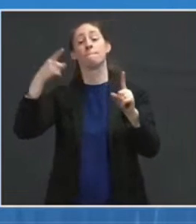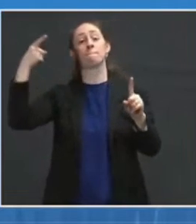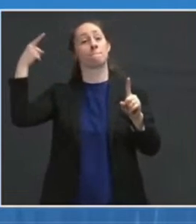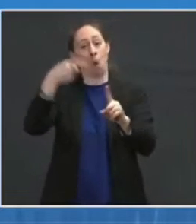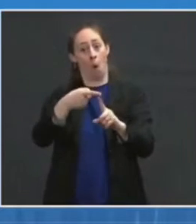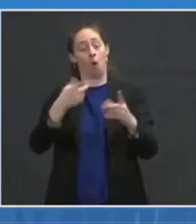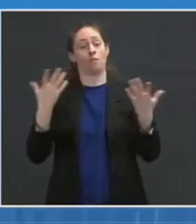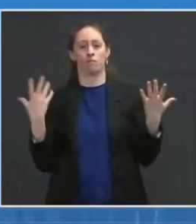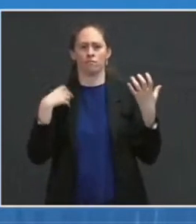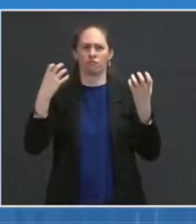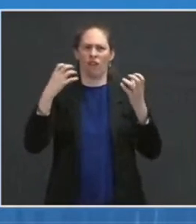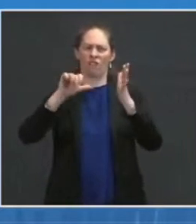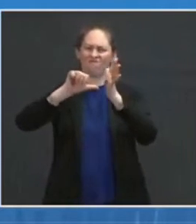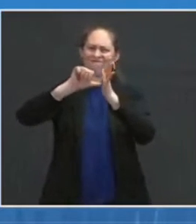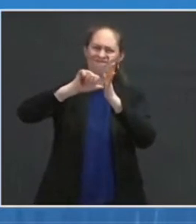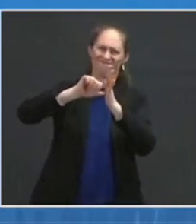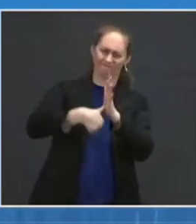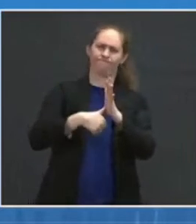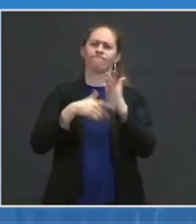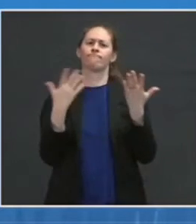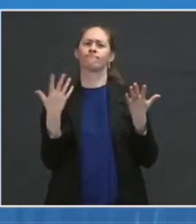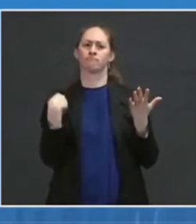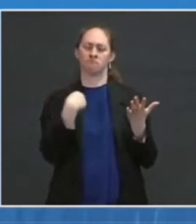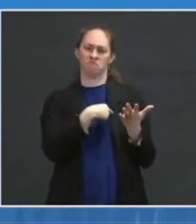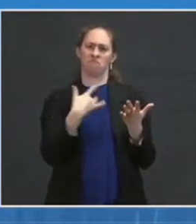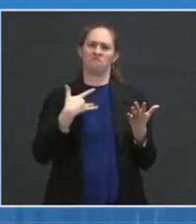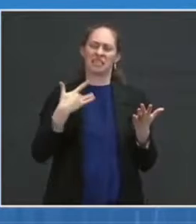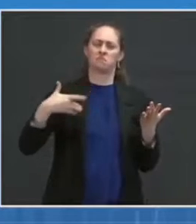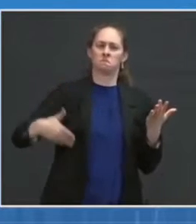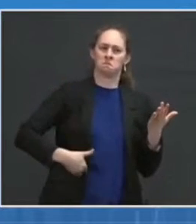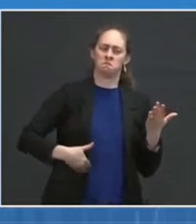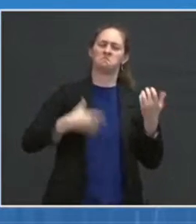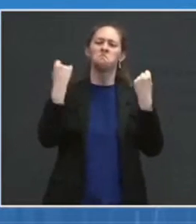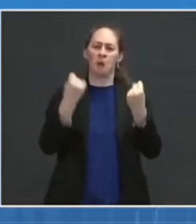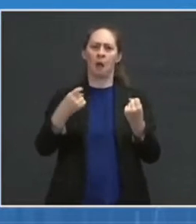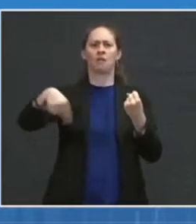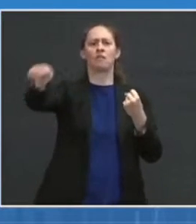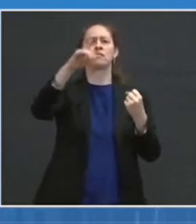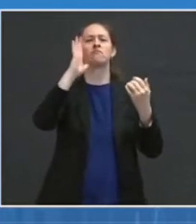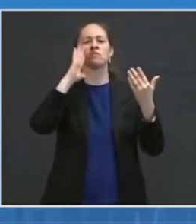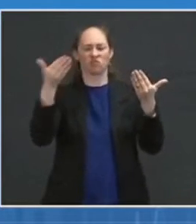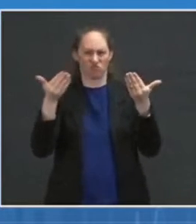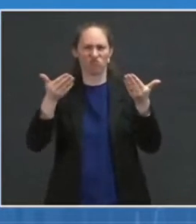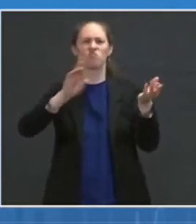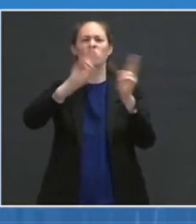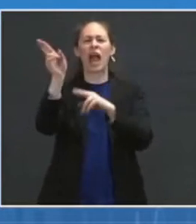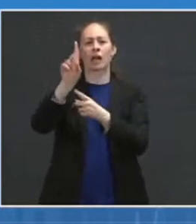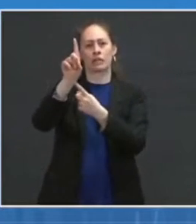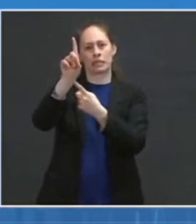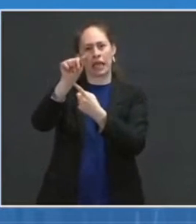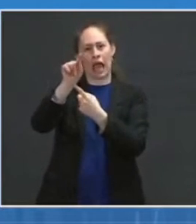AND ASTRAZENECA.